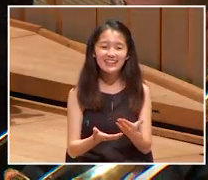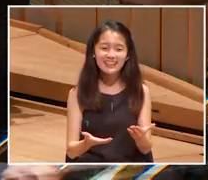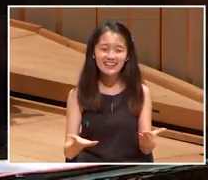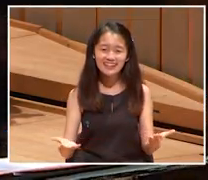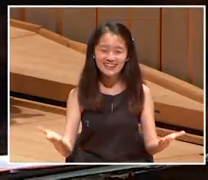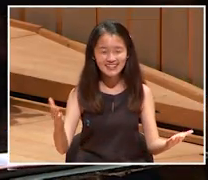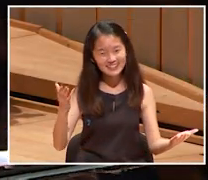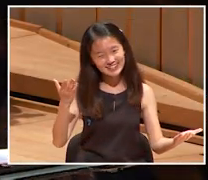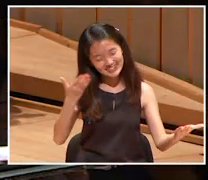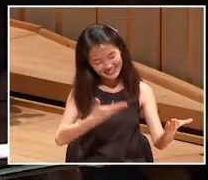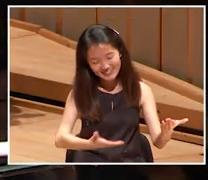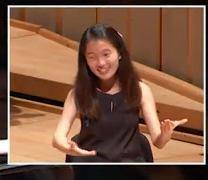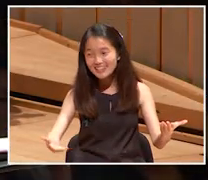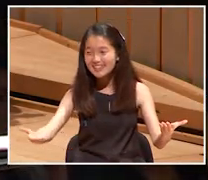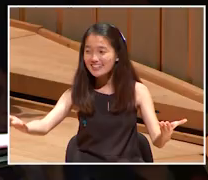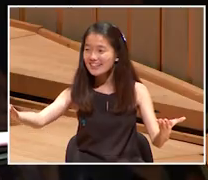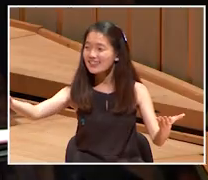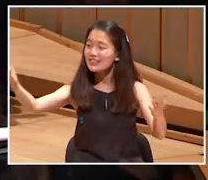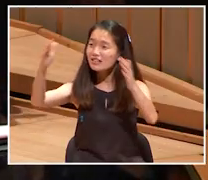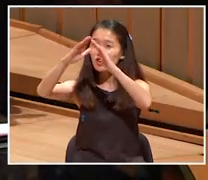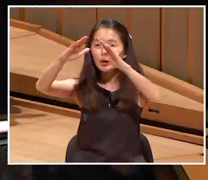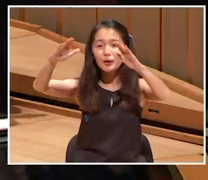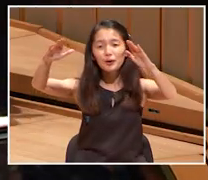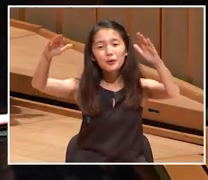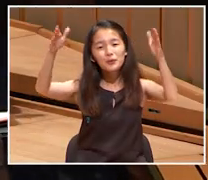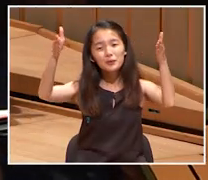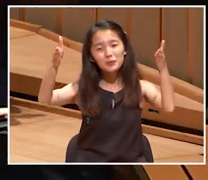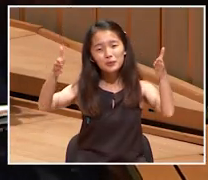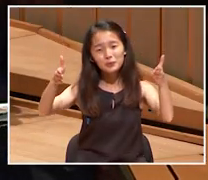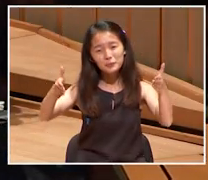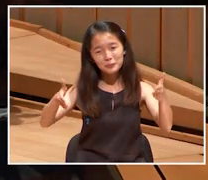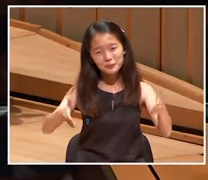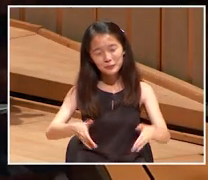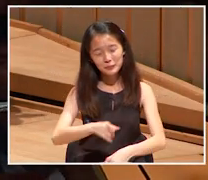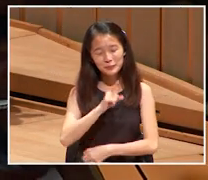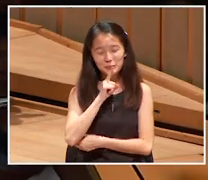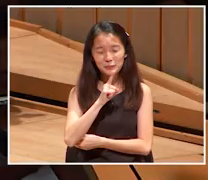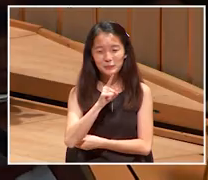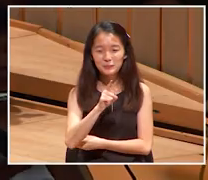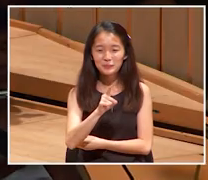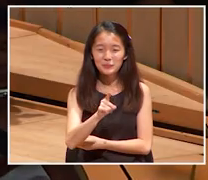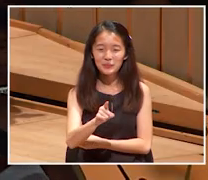This is home, truly